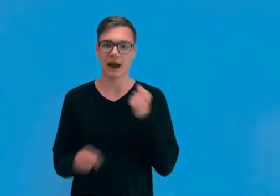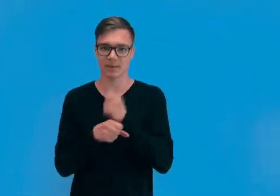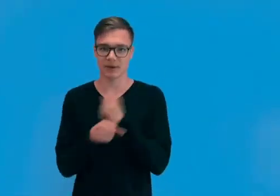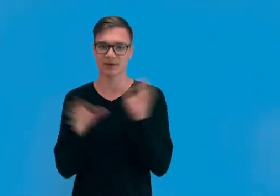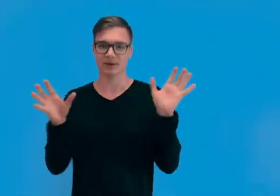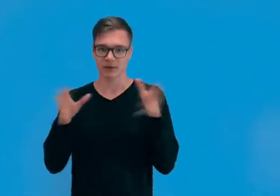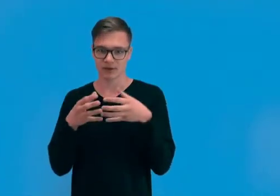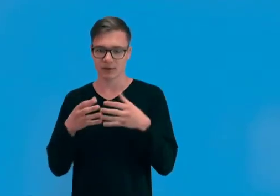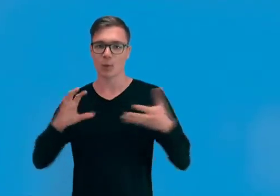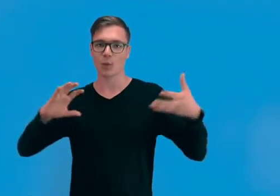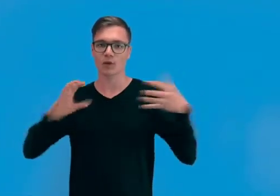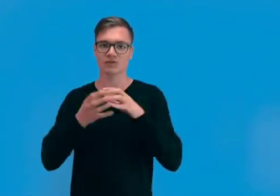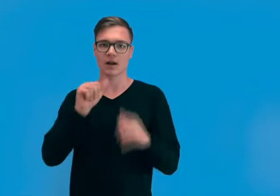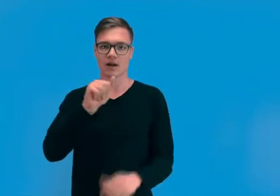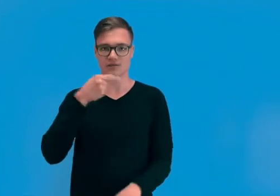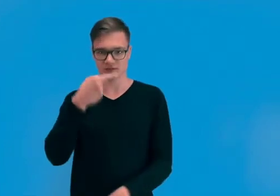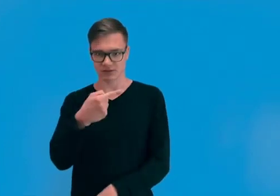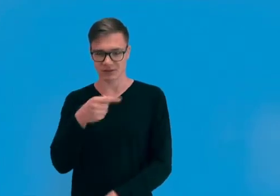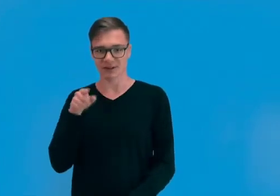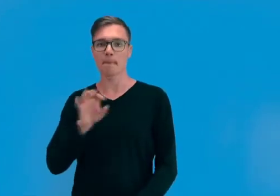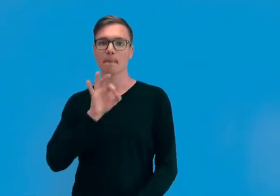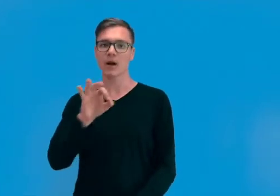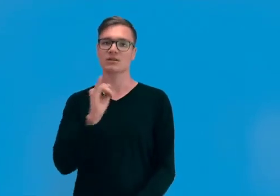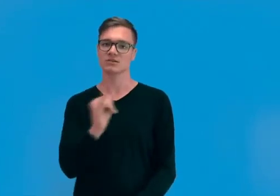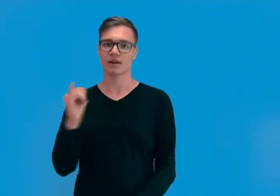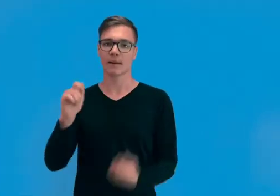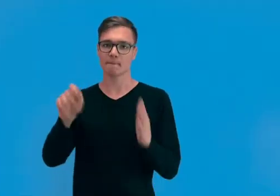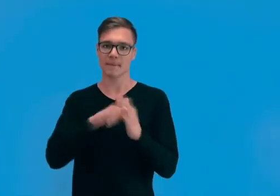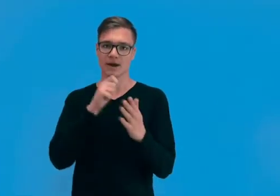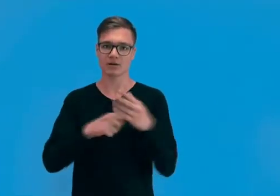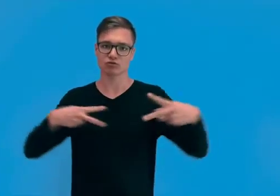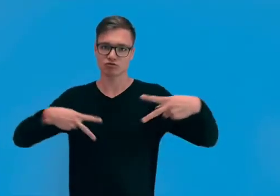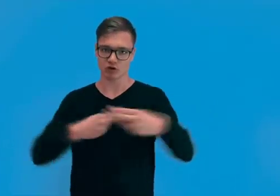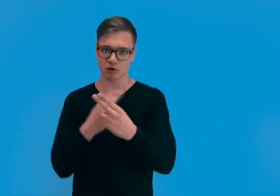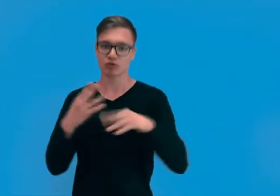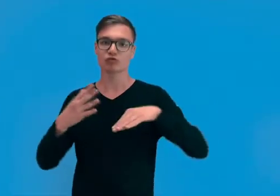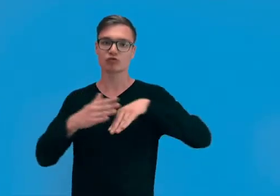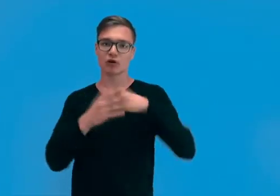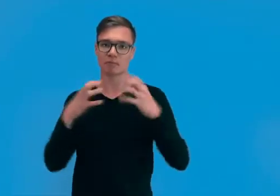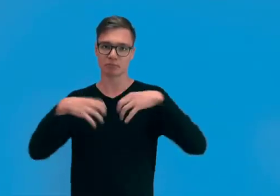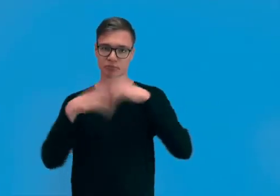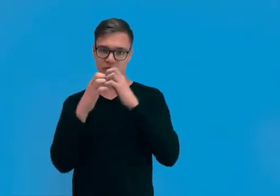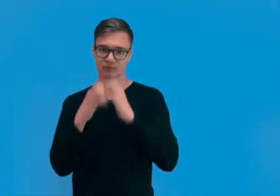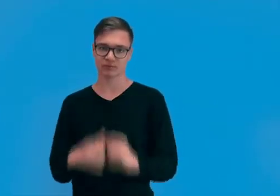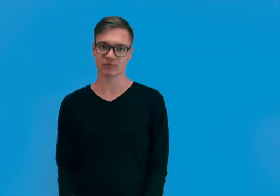The working groups (WGs) are newly established for each election period.